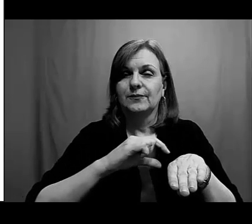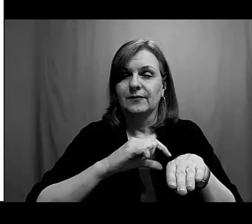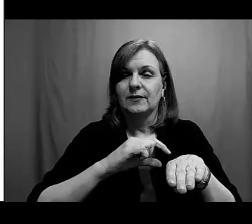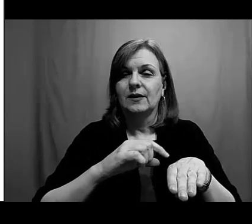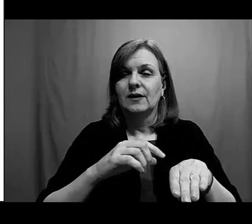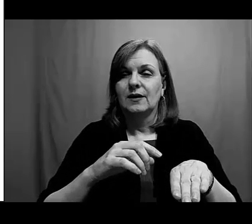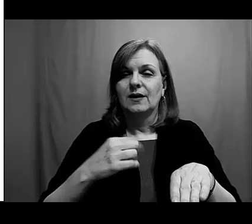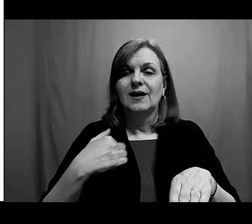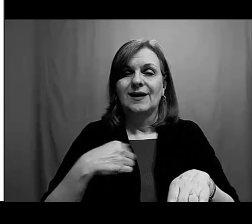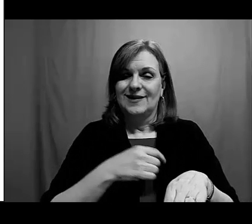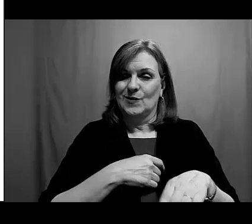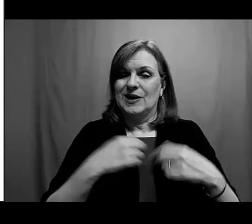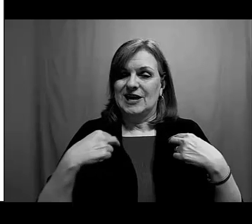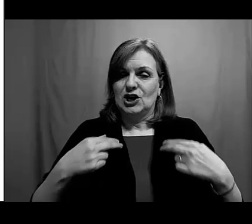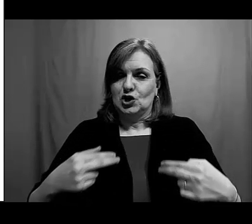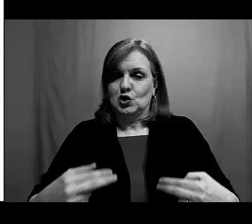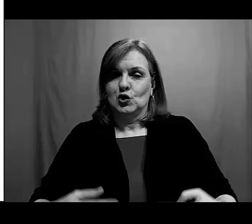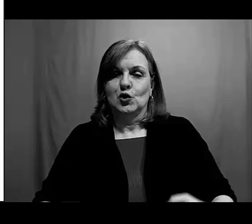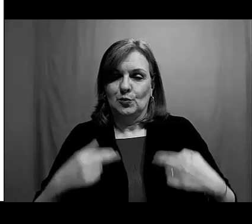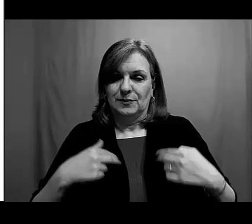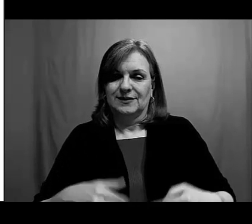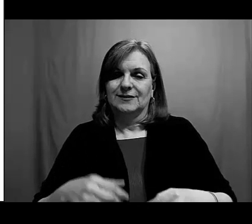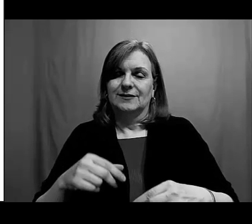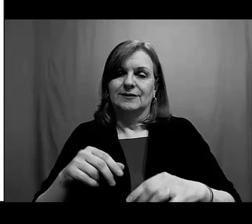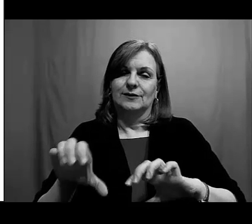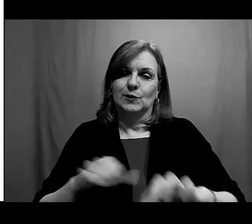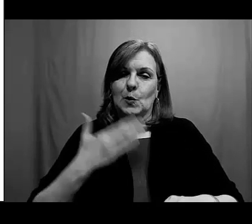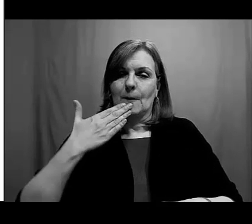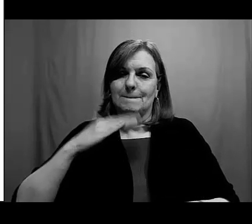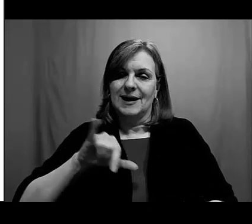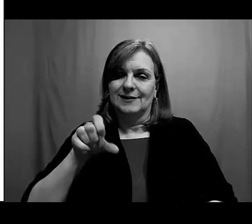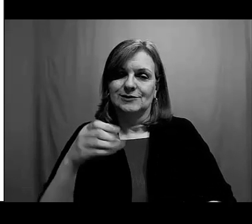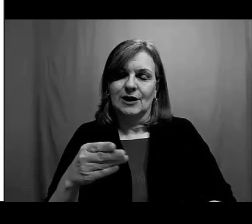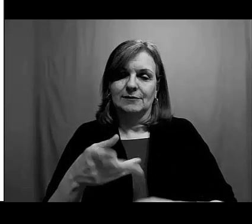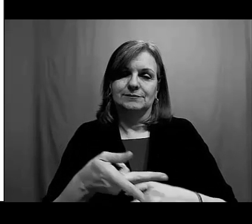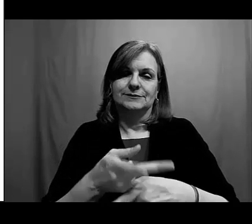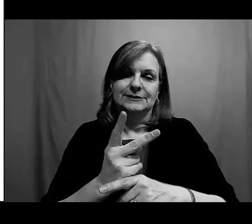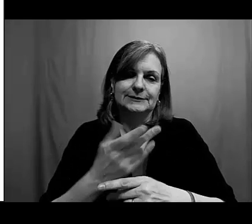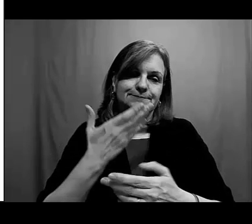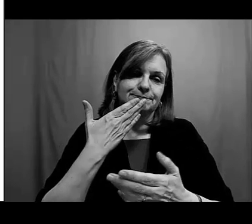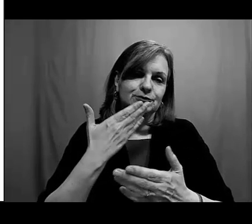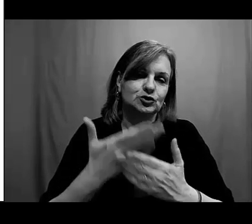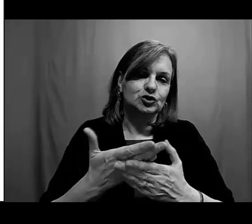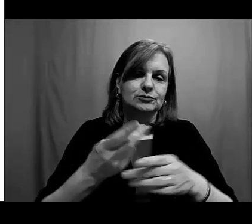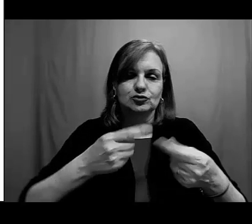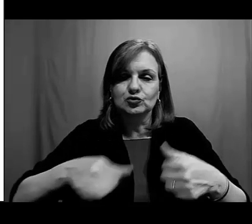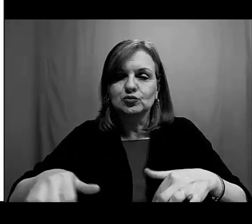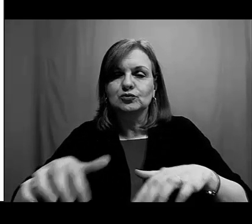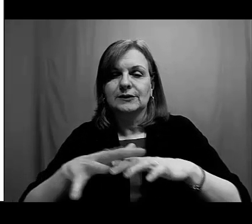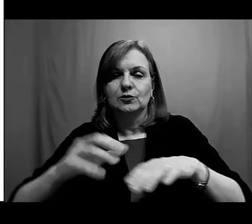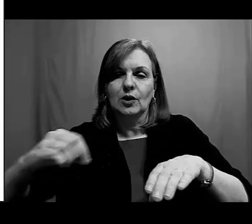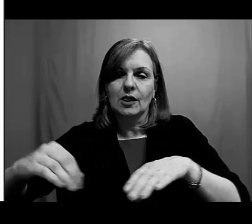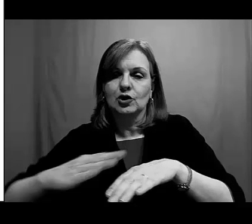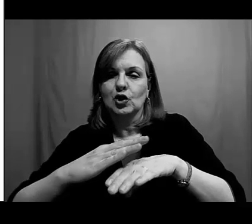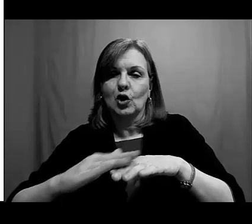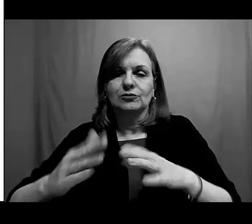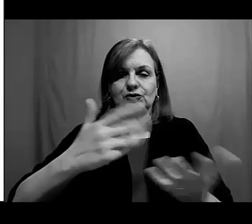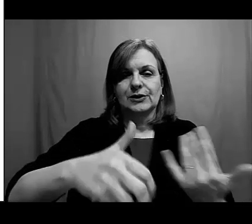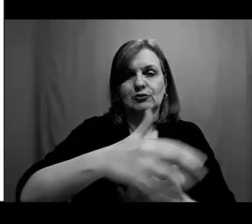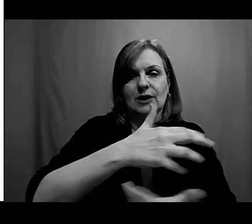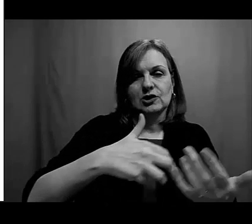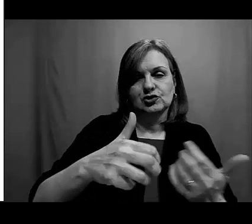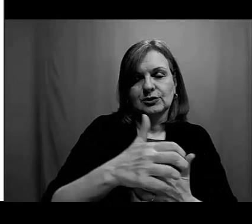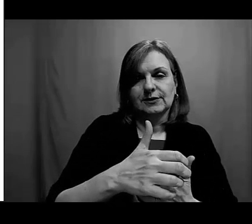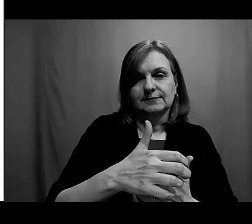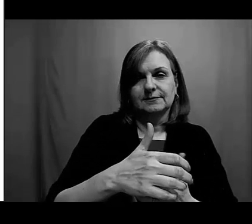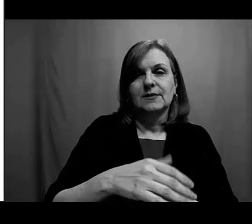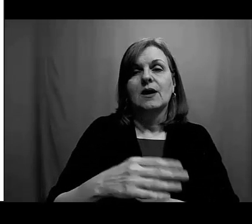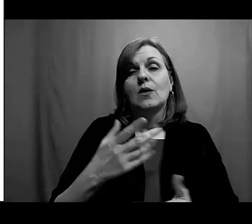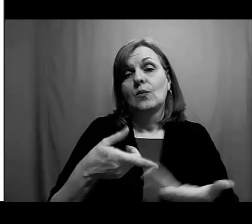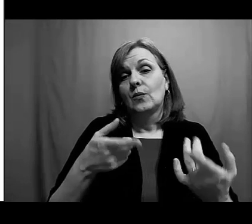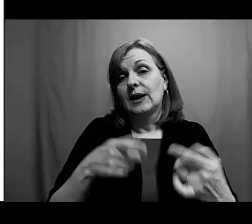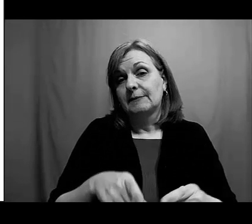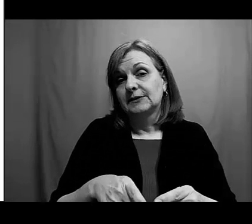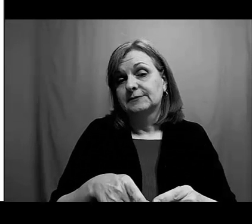we've done a very very bad job as humans of maintaining good terrestrial/coastal interactions and so would end up with is a